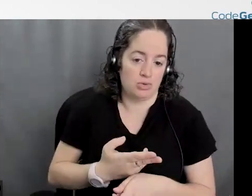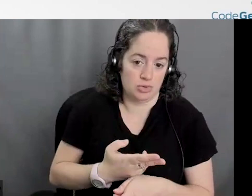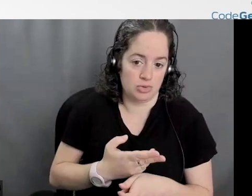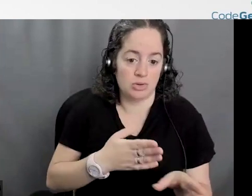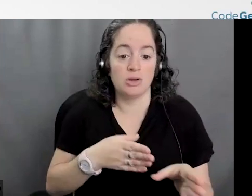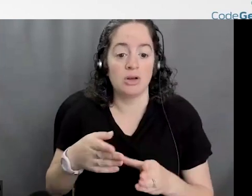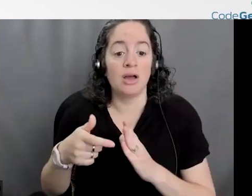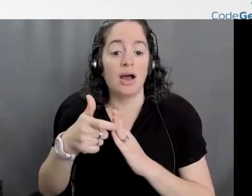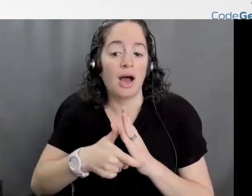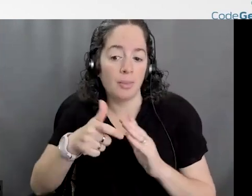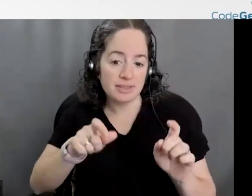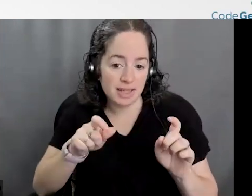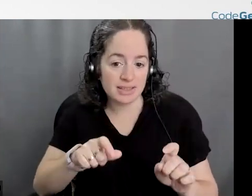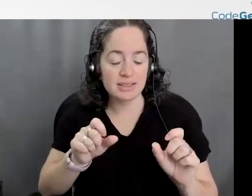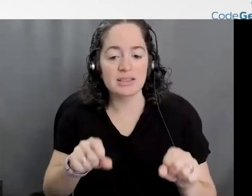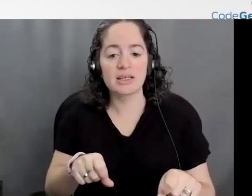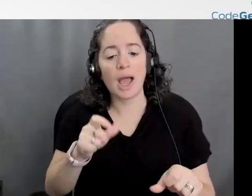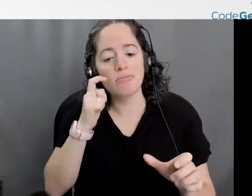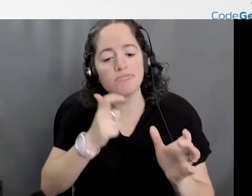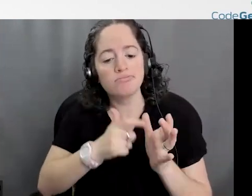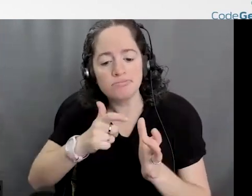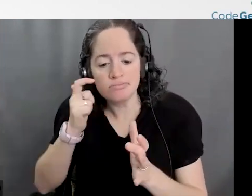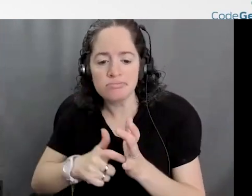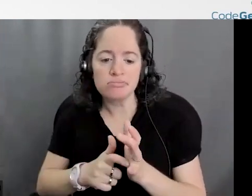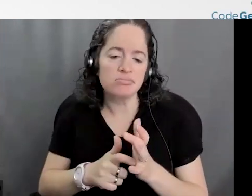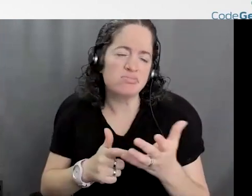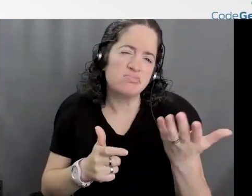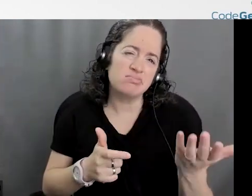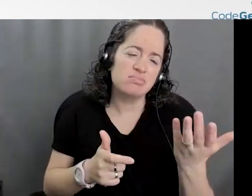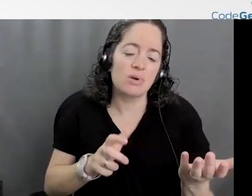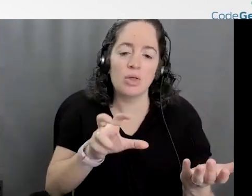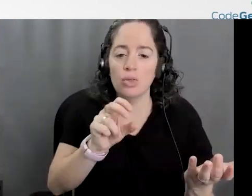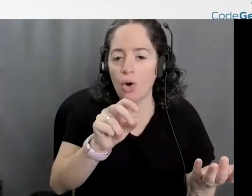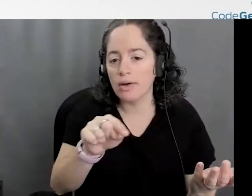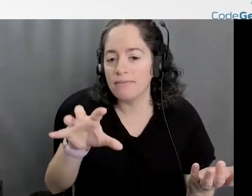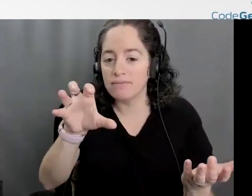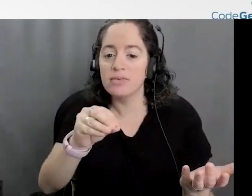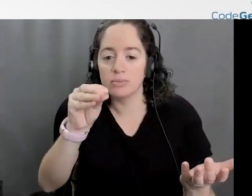can pick up anywhere from 30% to 50% of accessibility challenges that need to be addressed.